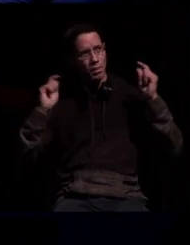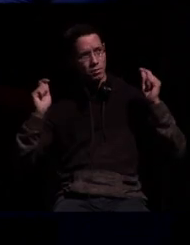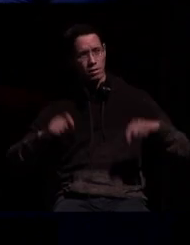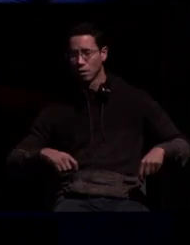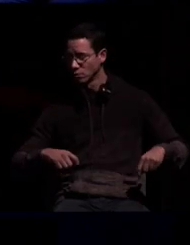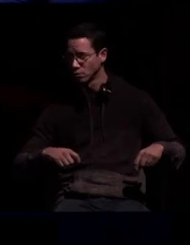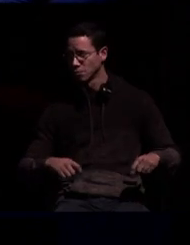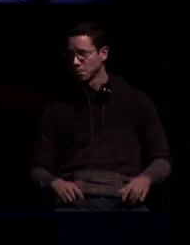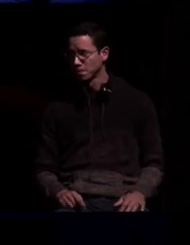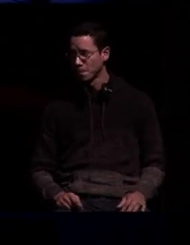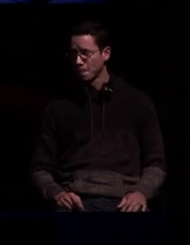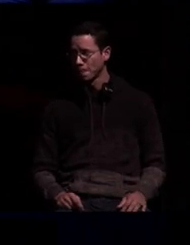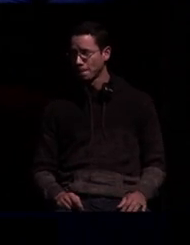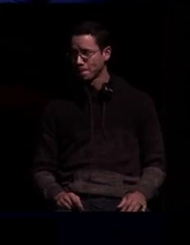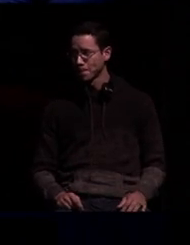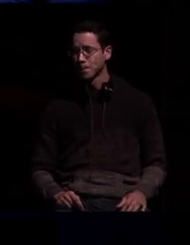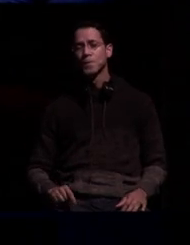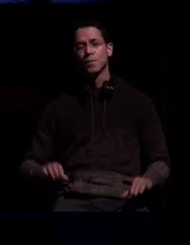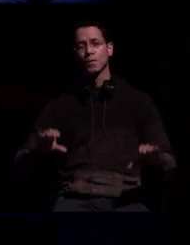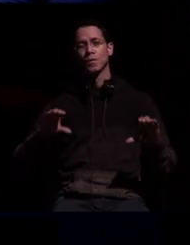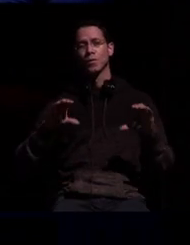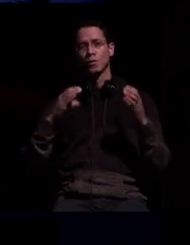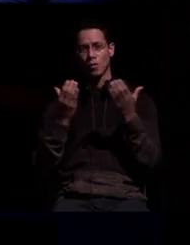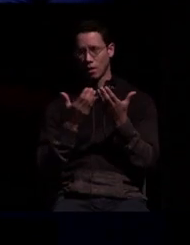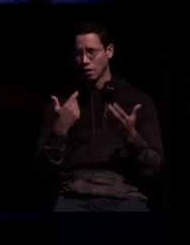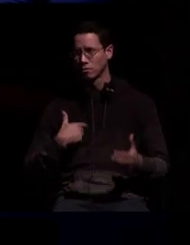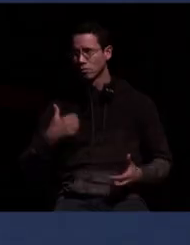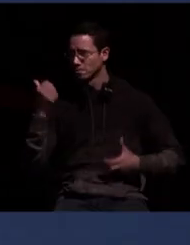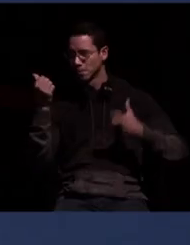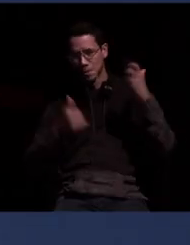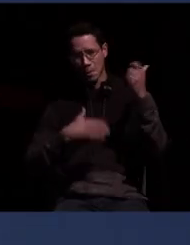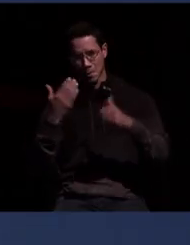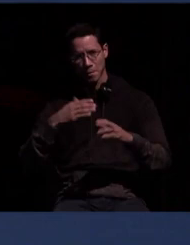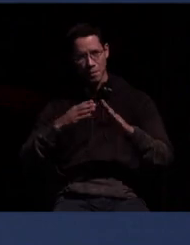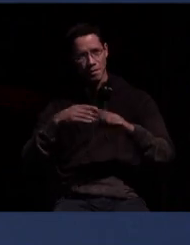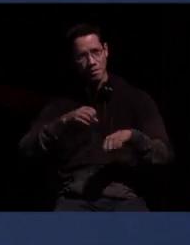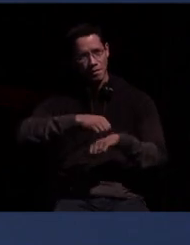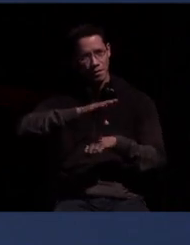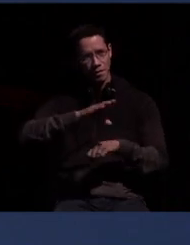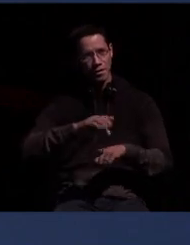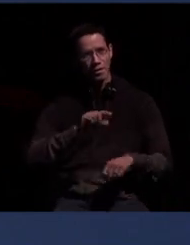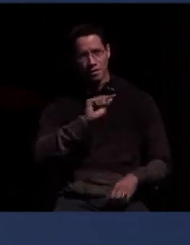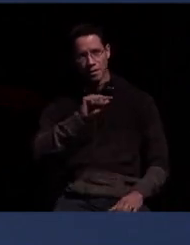In the other congress I gave homework... Teachers are funny. They want to give everyone a homework